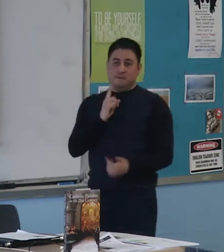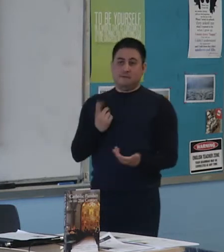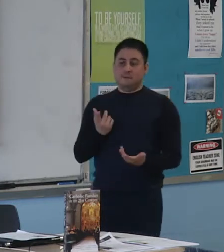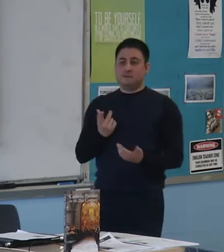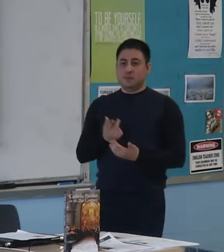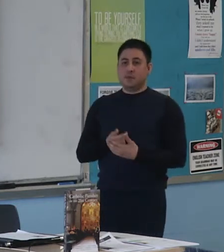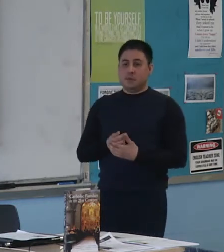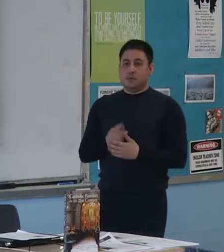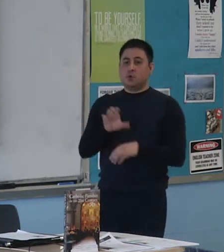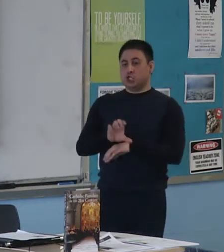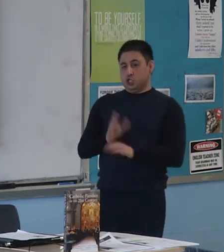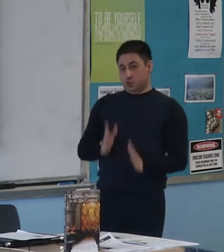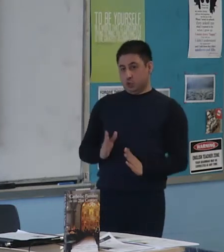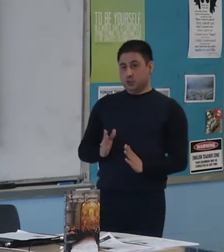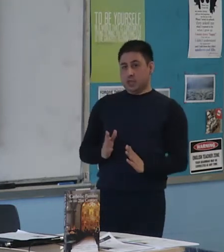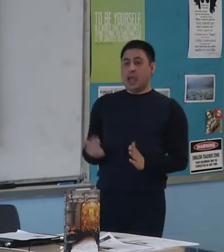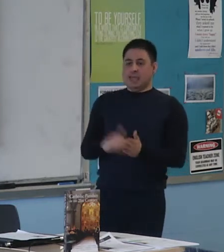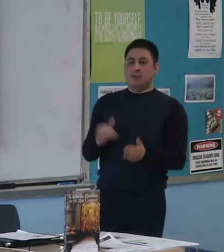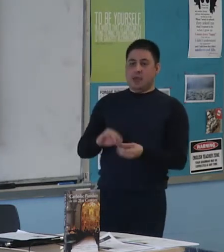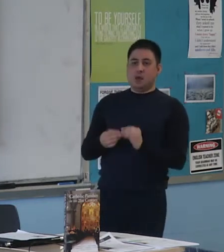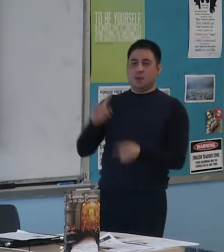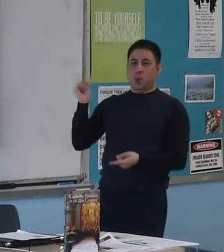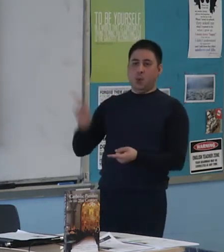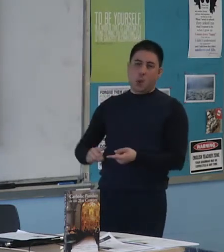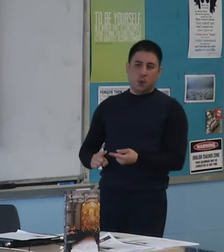parishioners, and again that goes drops down, though.